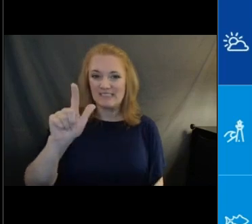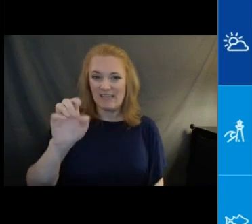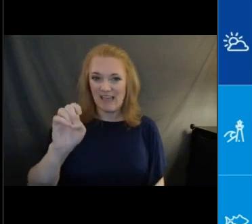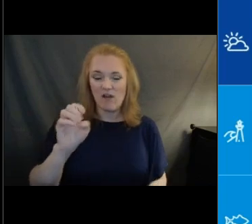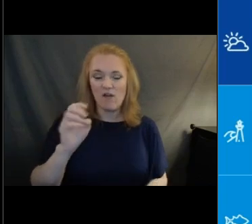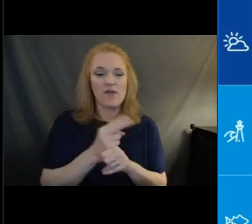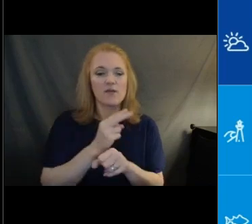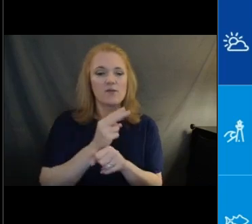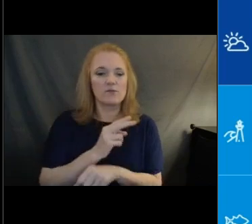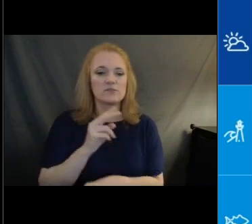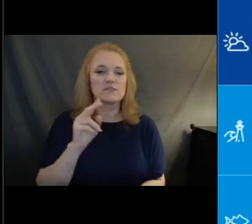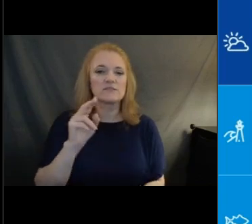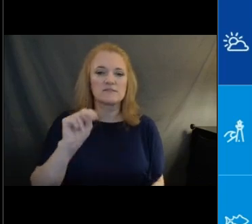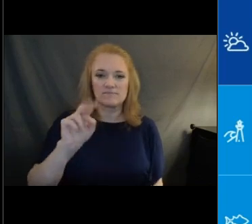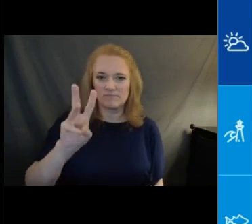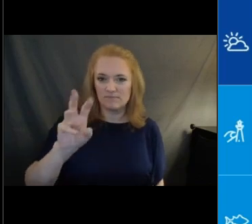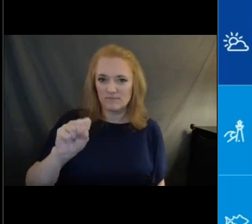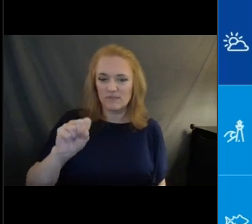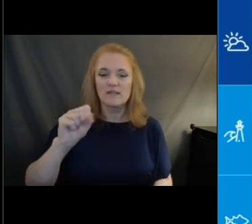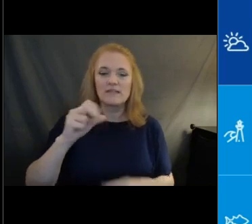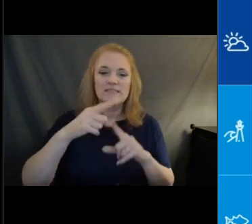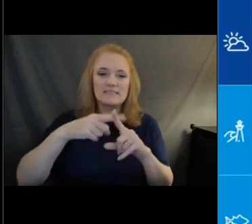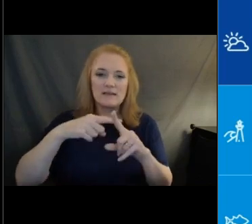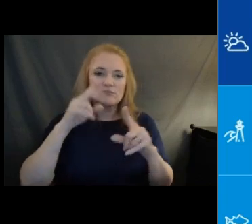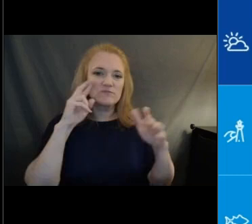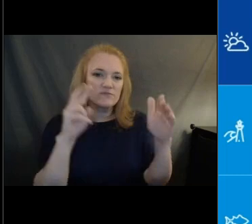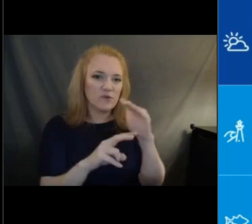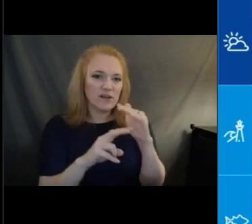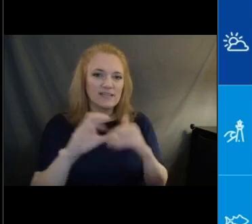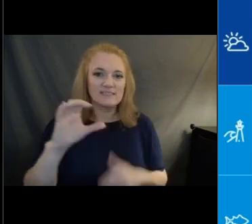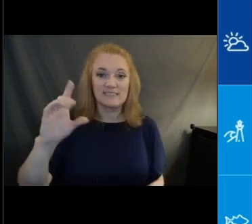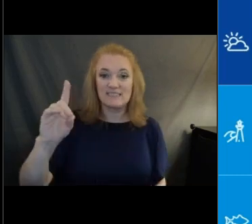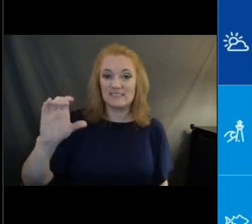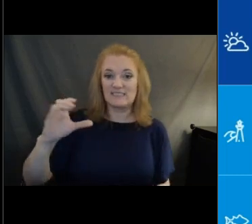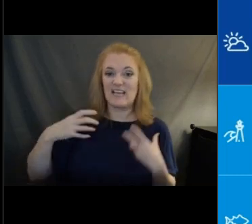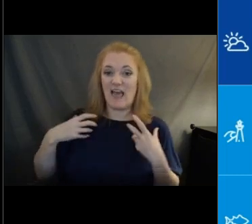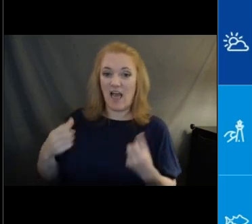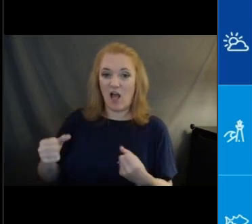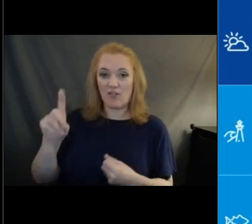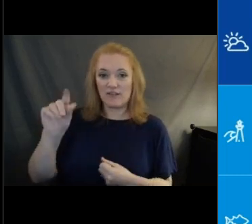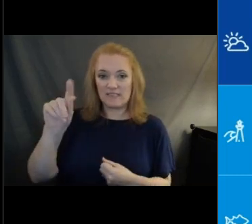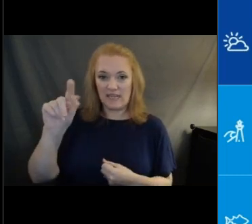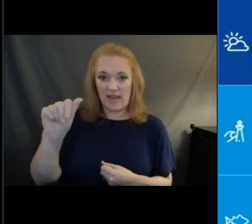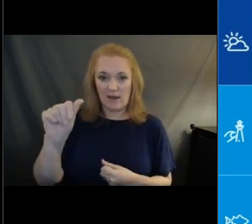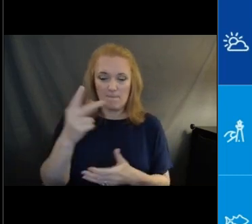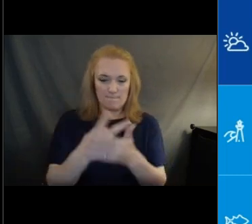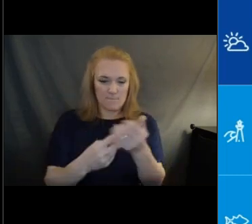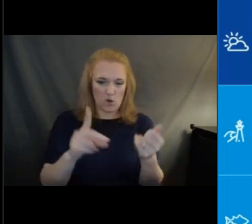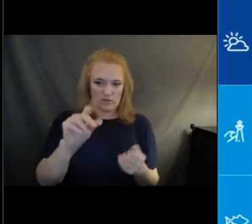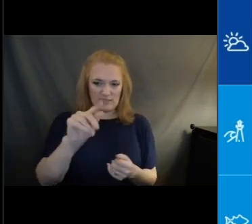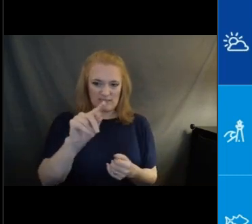Service temperature forecasts and CDC heat-health data to identify upcoming heat events that will